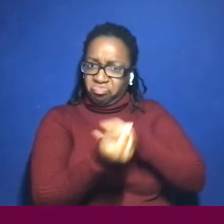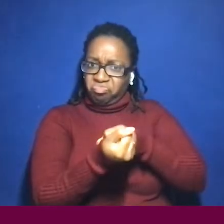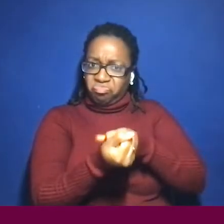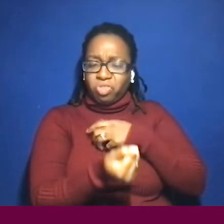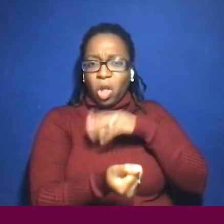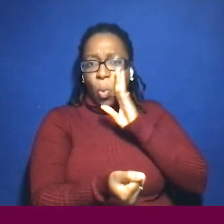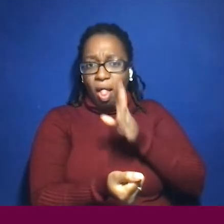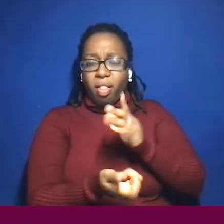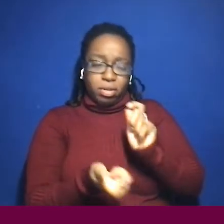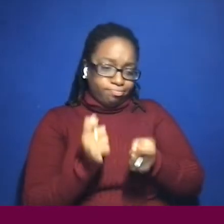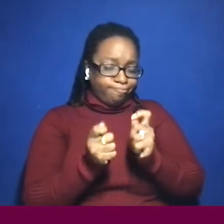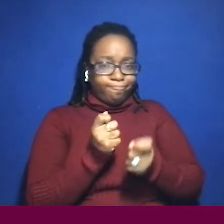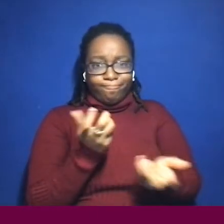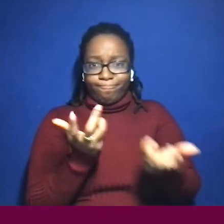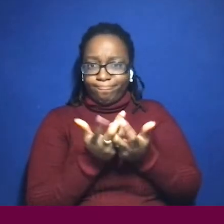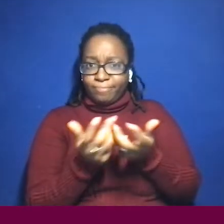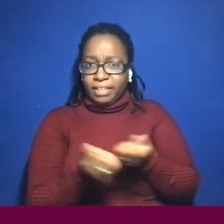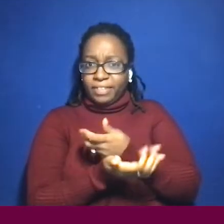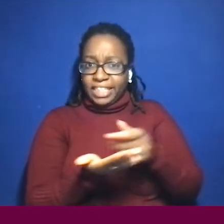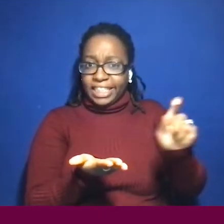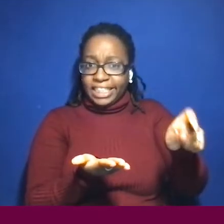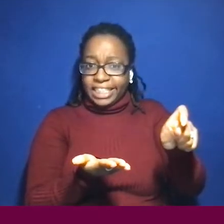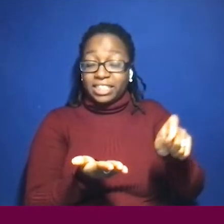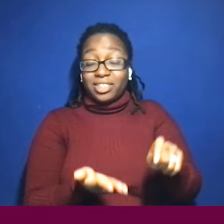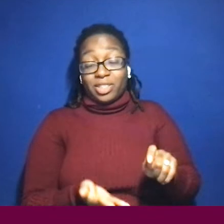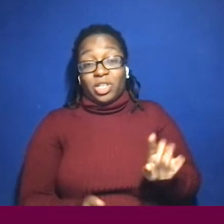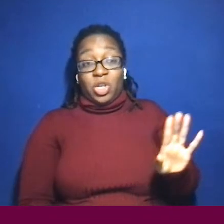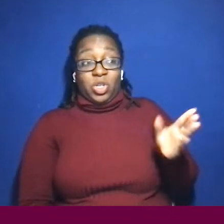And so they're the ones who had the conversations with Apple.